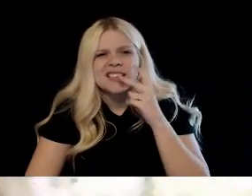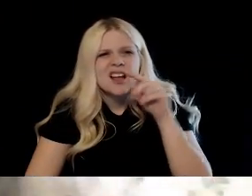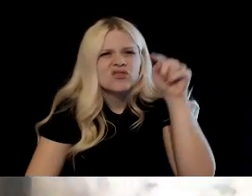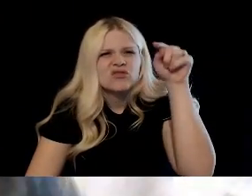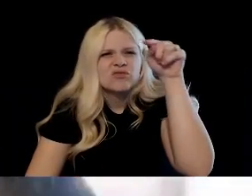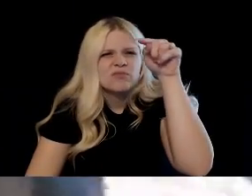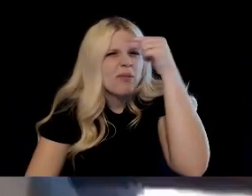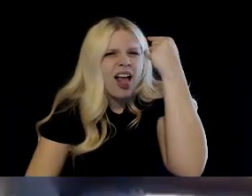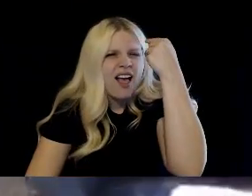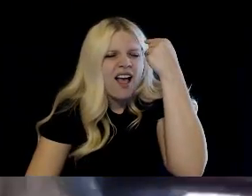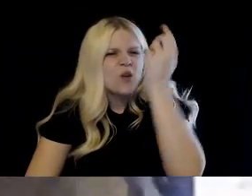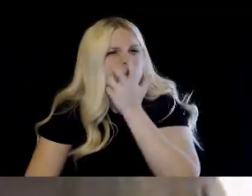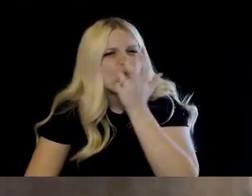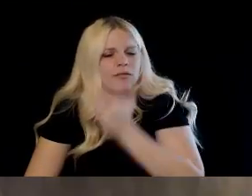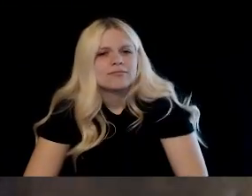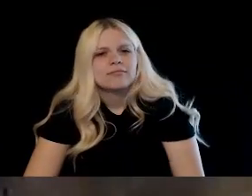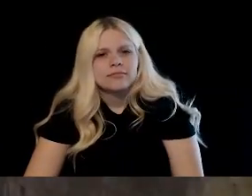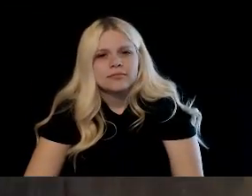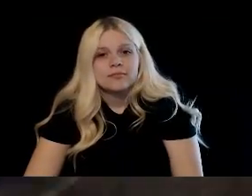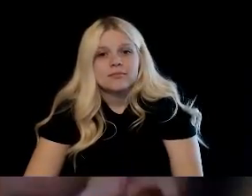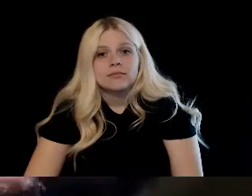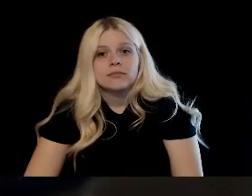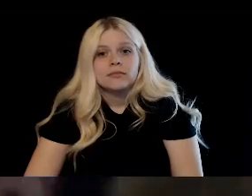That is- for a sea lion, a perfectly healthy mouth.